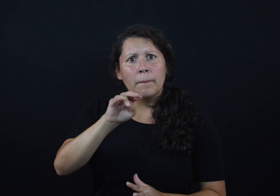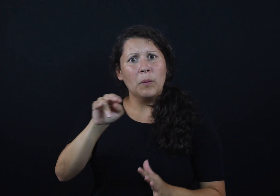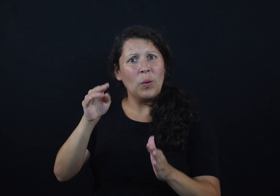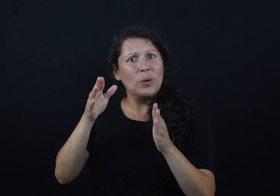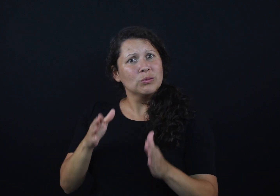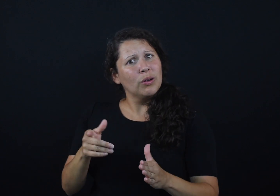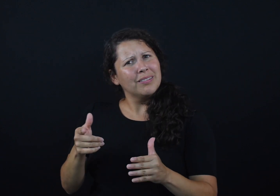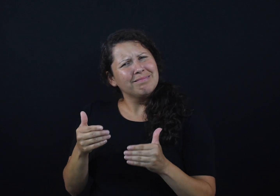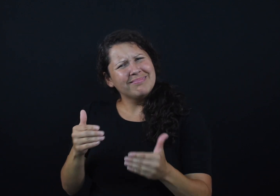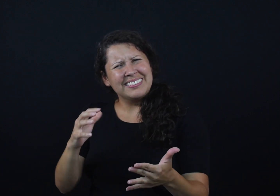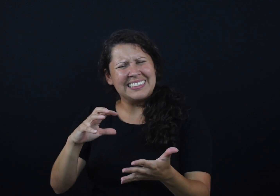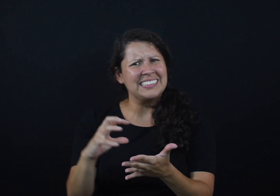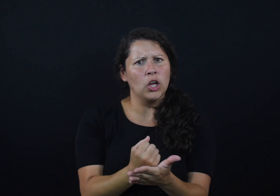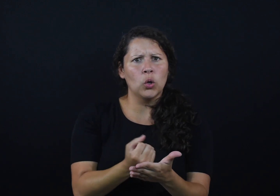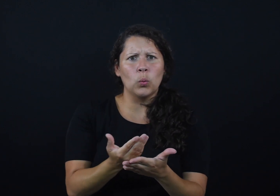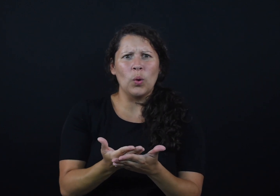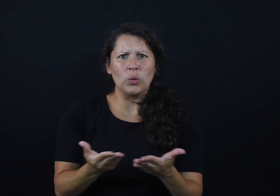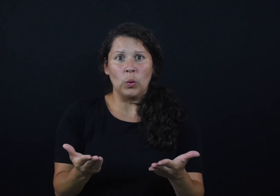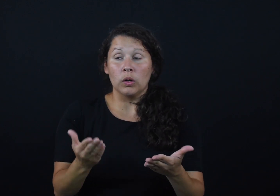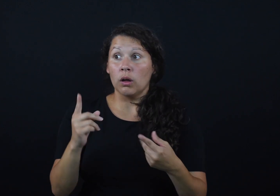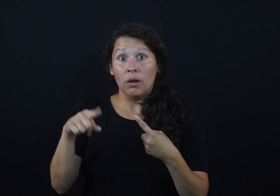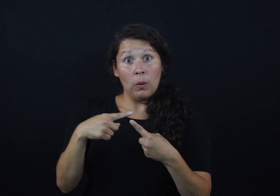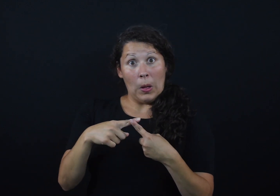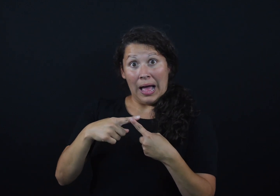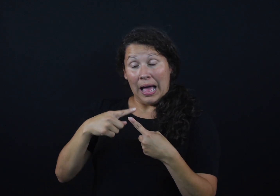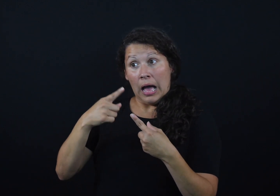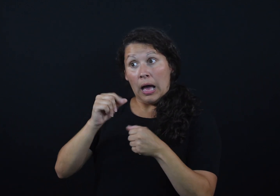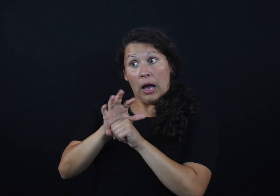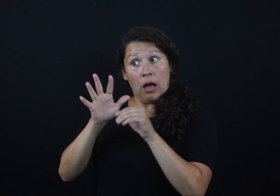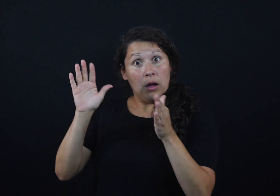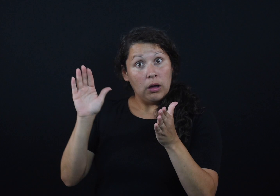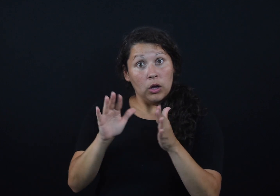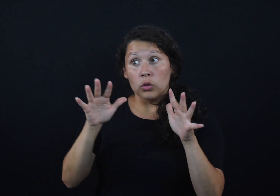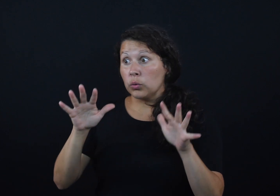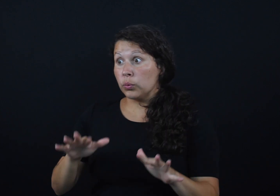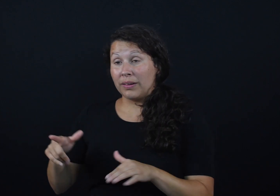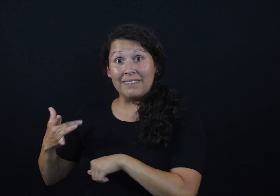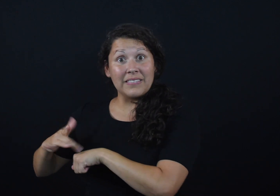advantage of the resources that are once again more available.